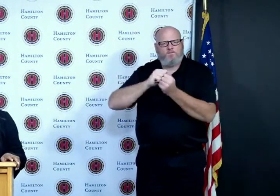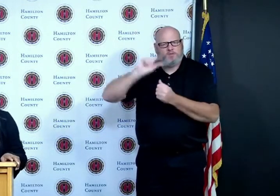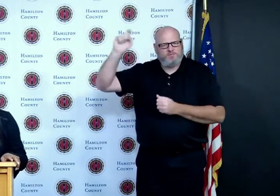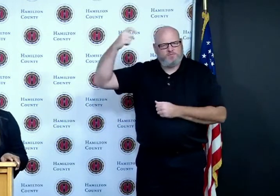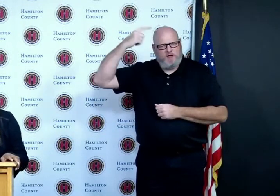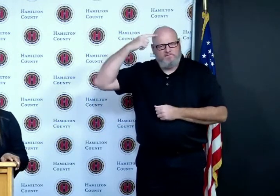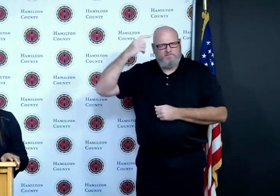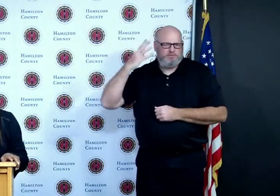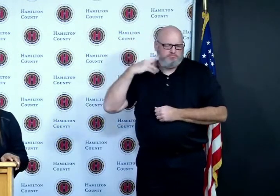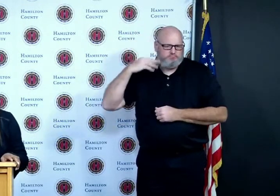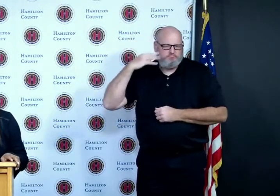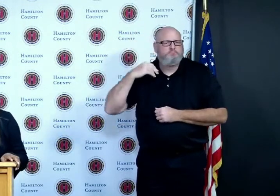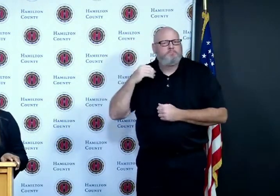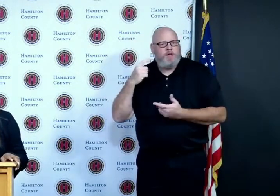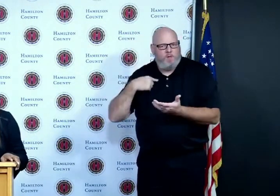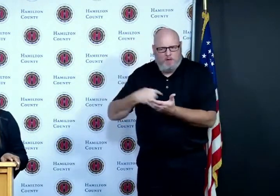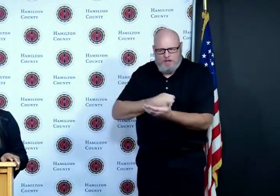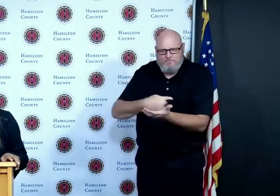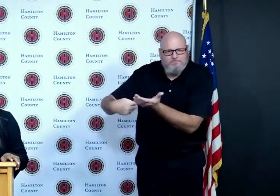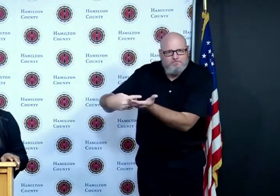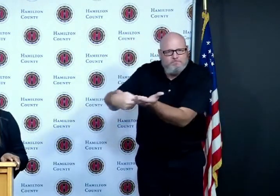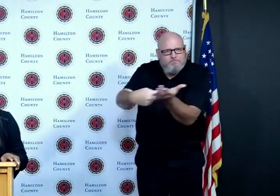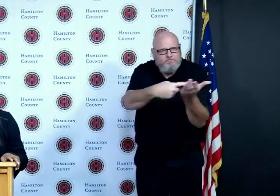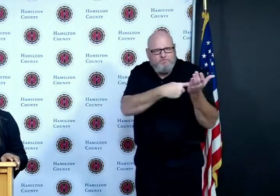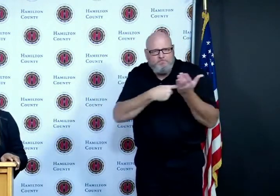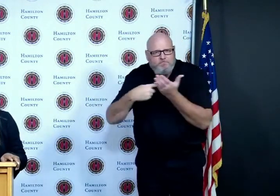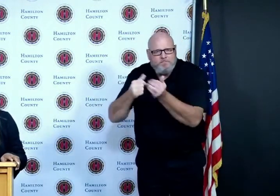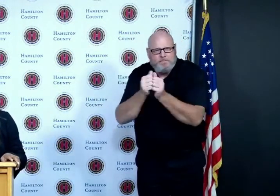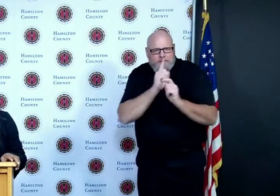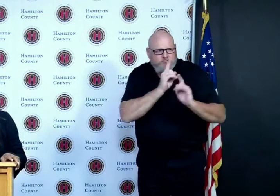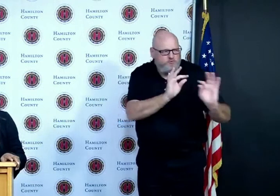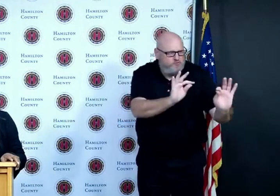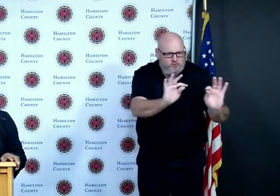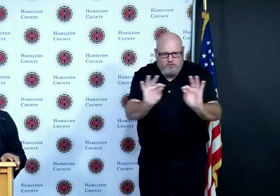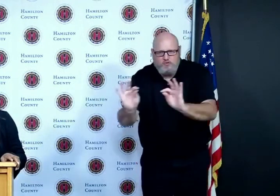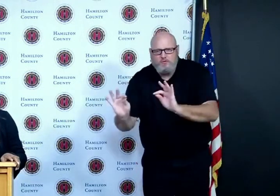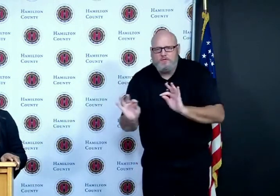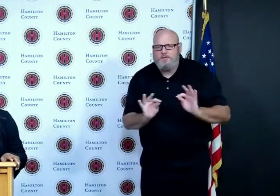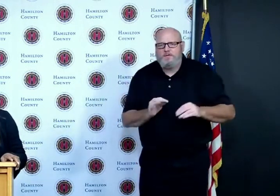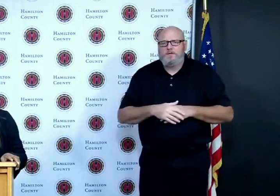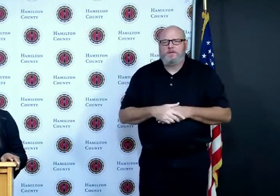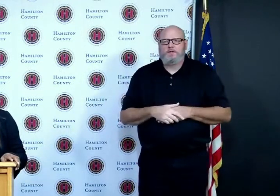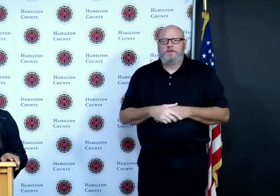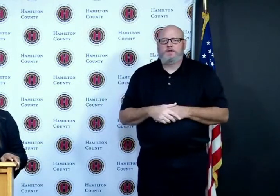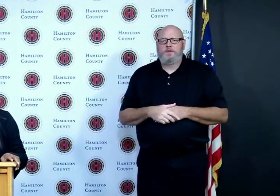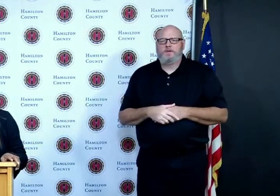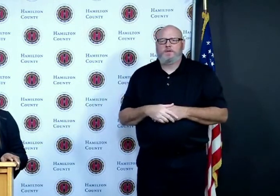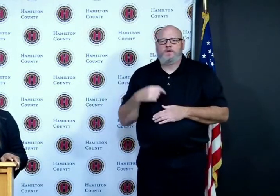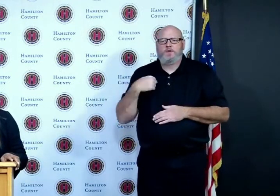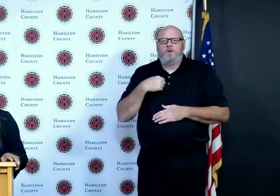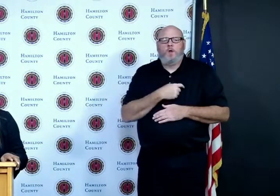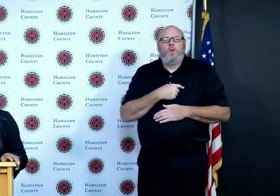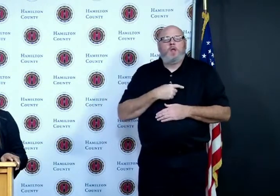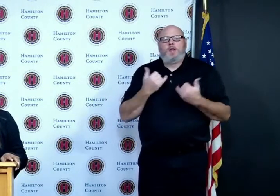like anybody else around the country we are in an economic 911 we are also dealing with